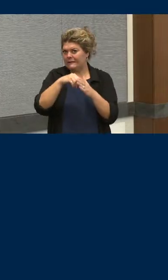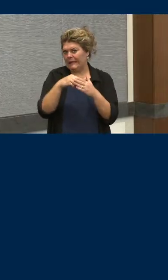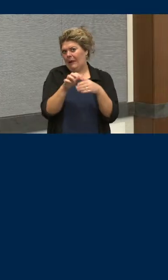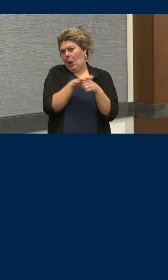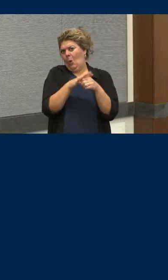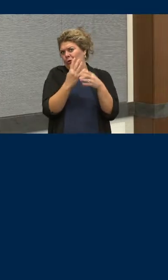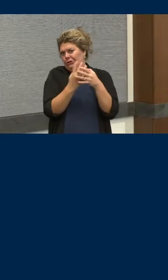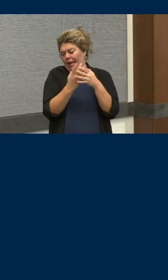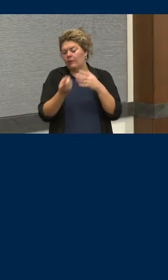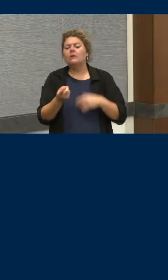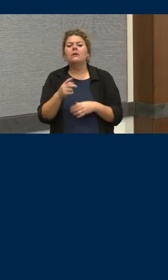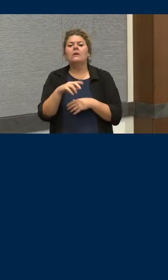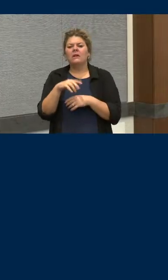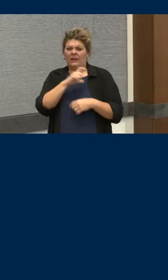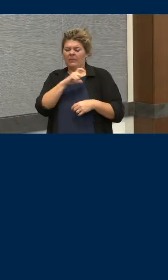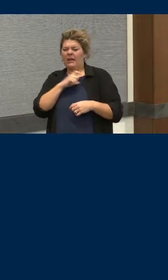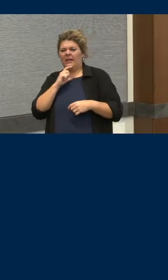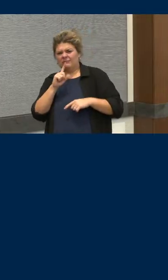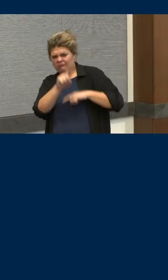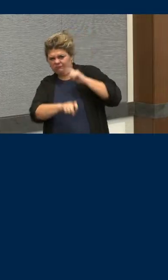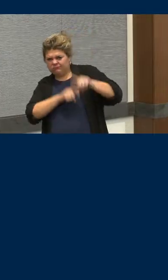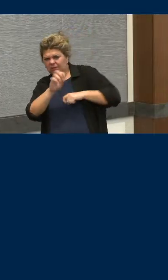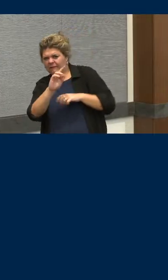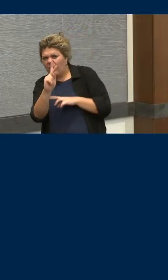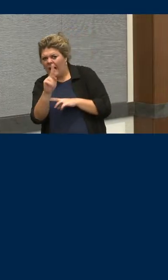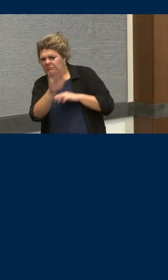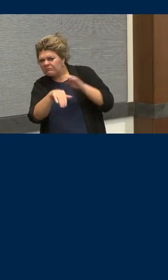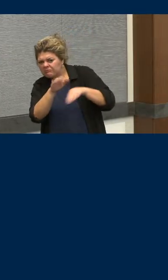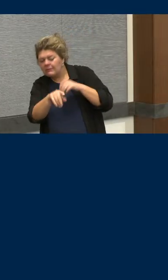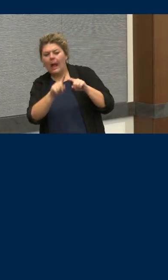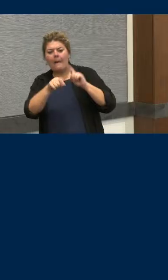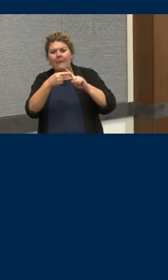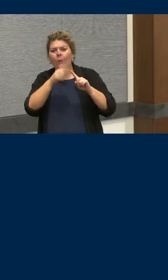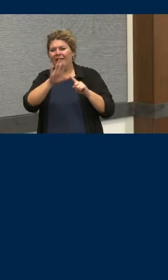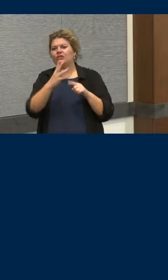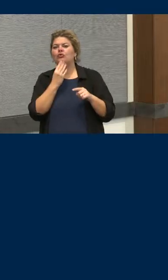about his Jewish background